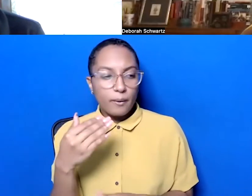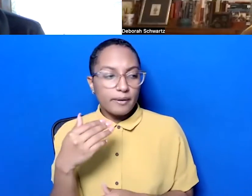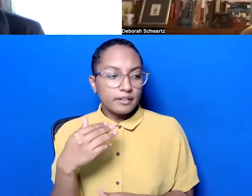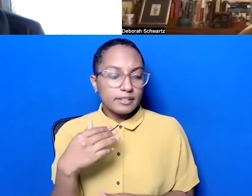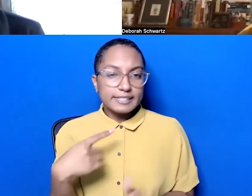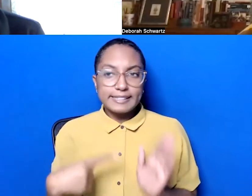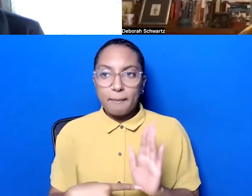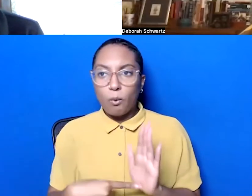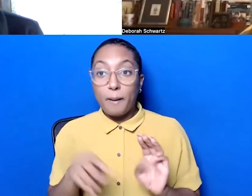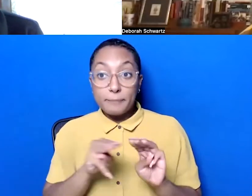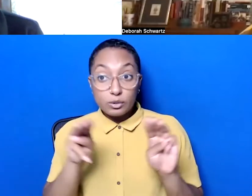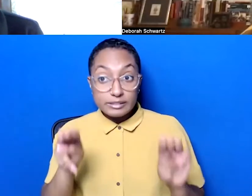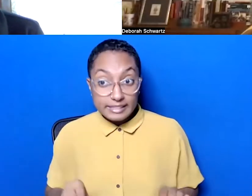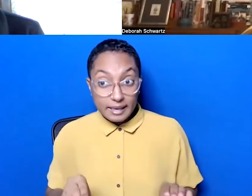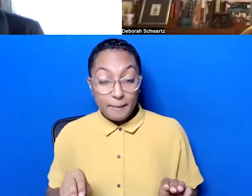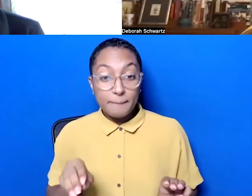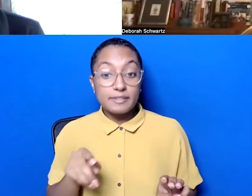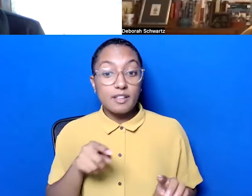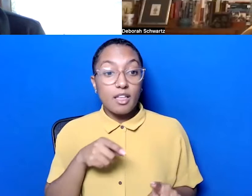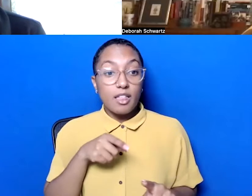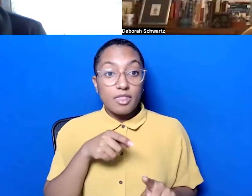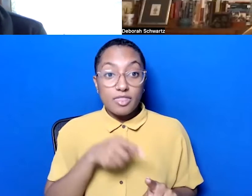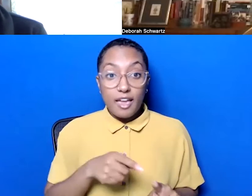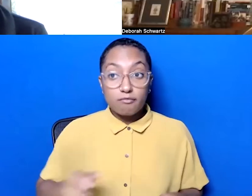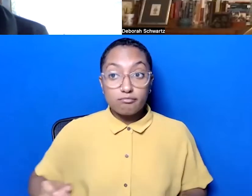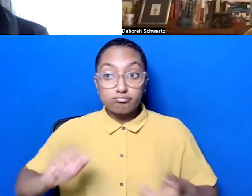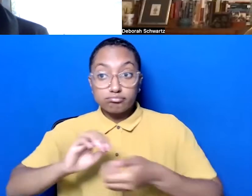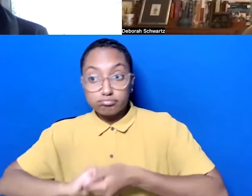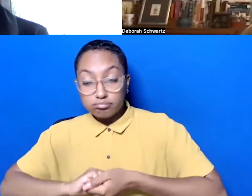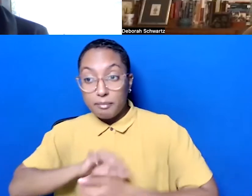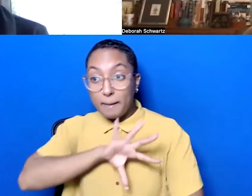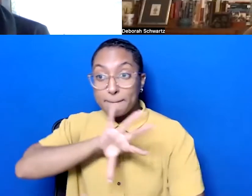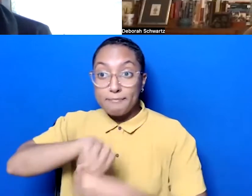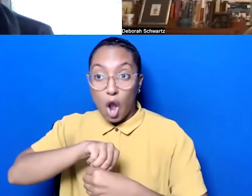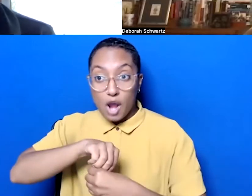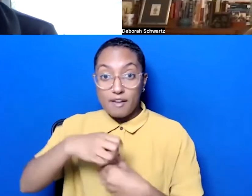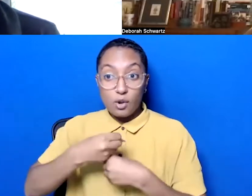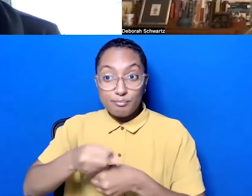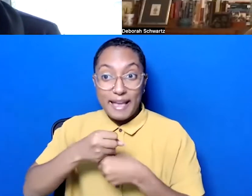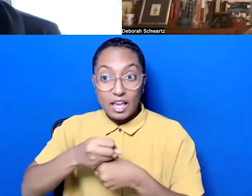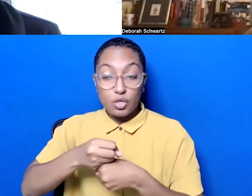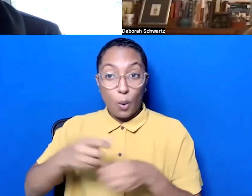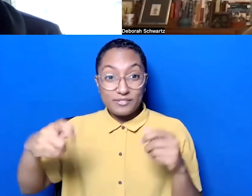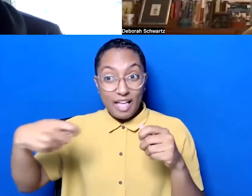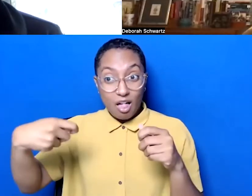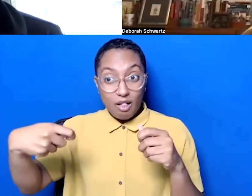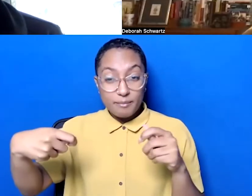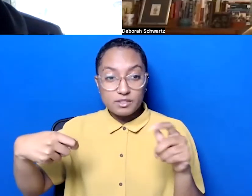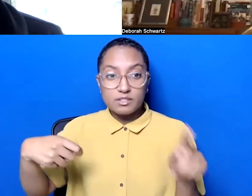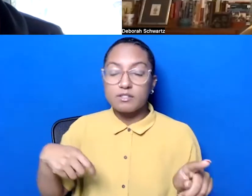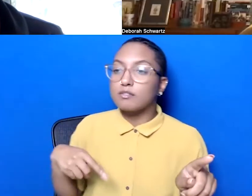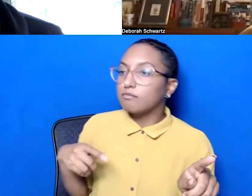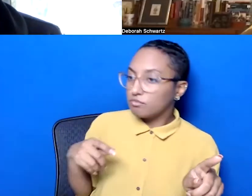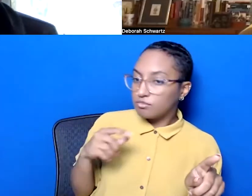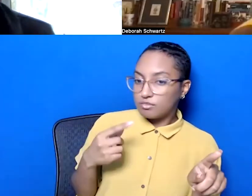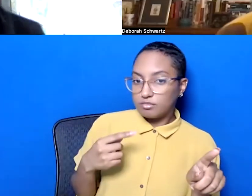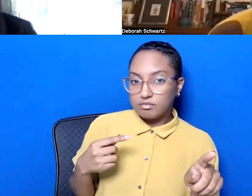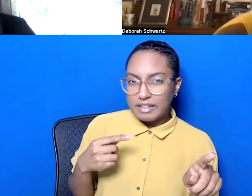partnering on the making of some of those films or, you know Oh, that's interesting I'm, I'm thinking, you know, about